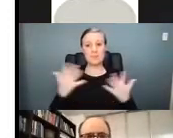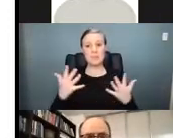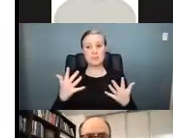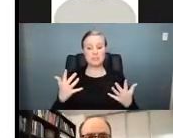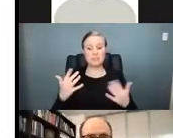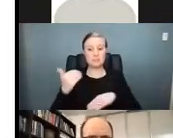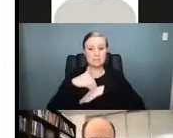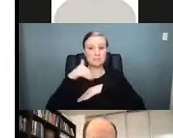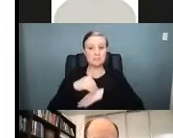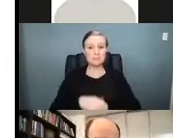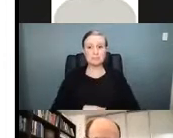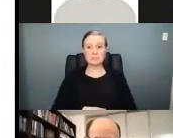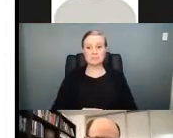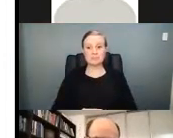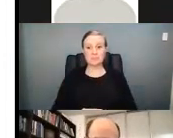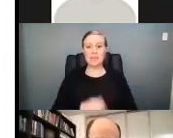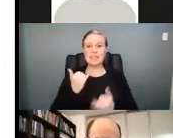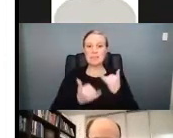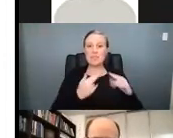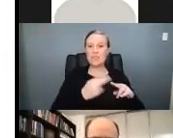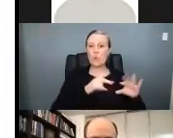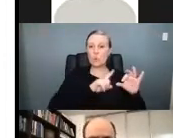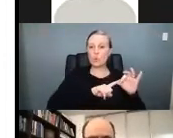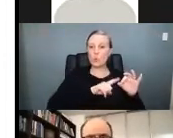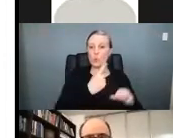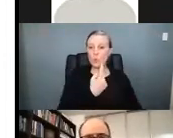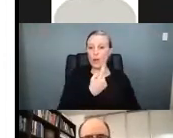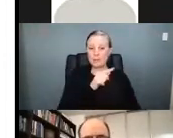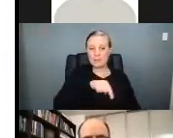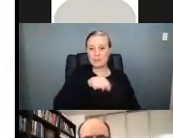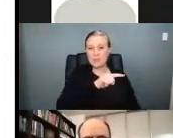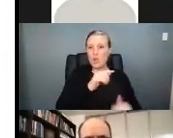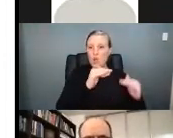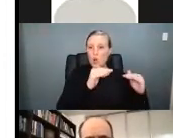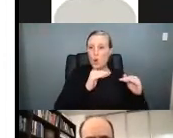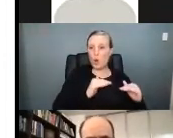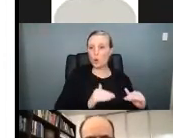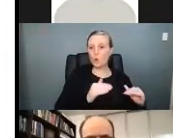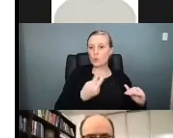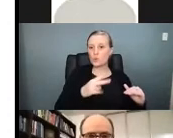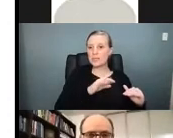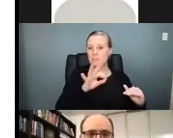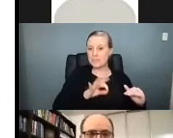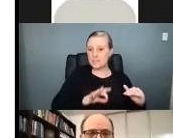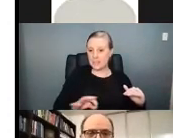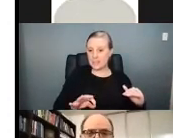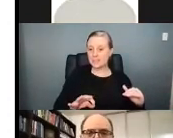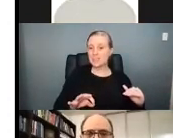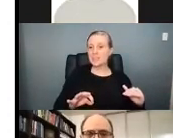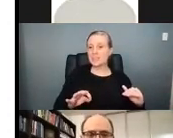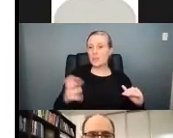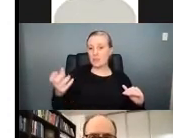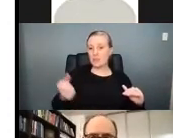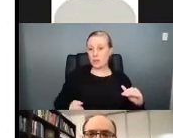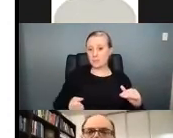for that quintile one that lower 20% of households on the income distribution. Their affordability